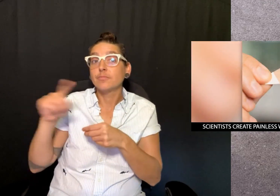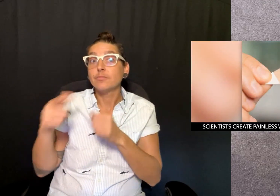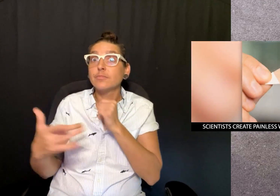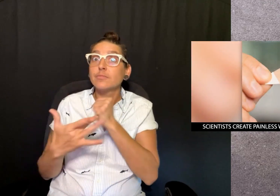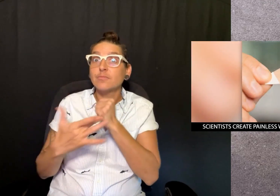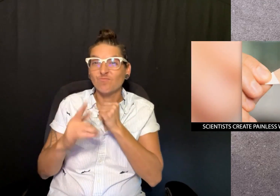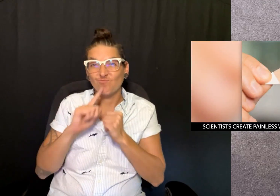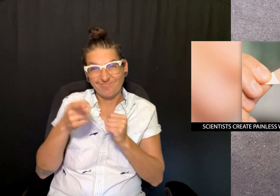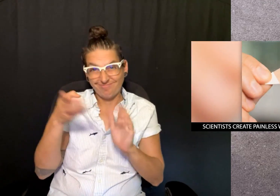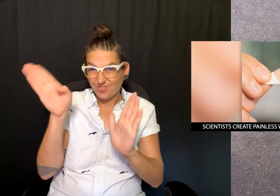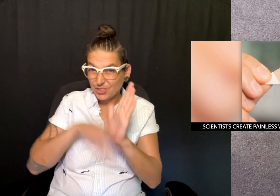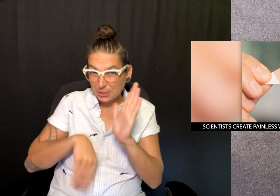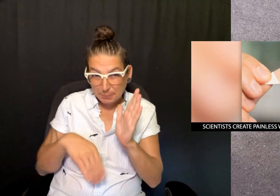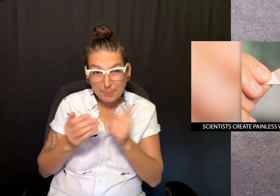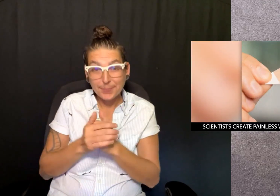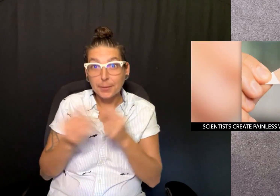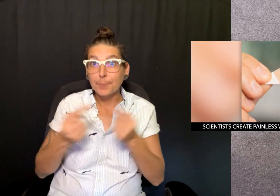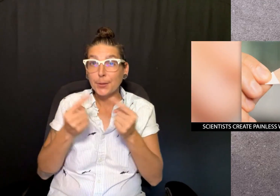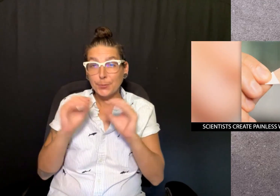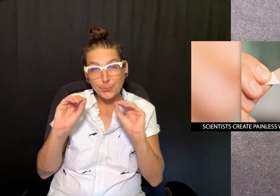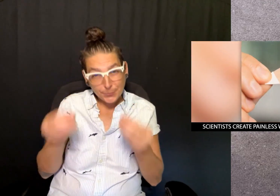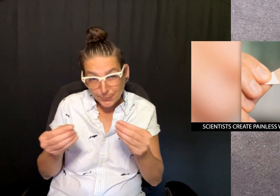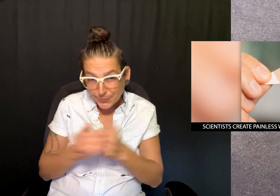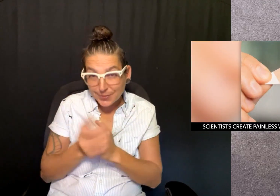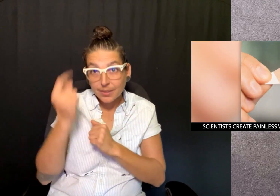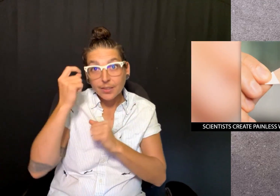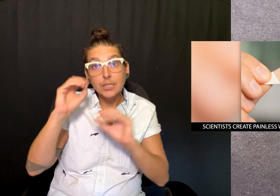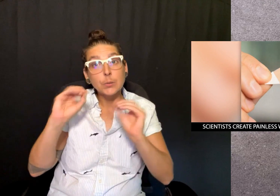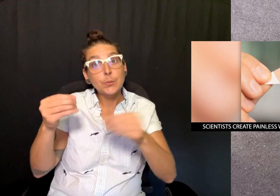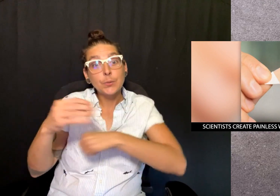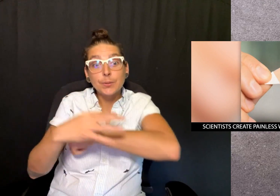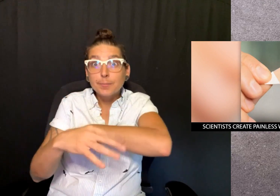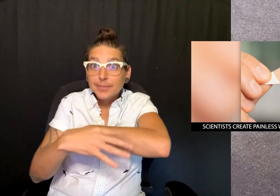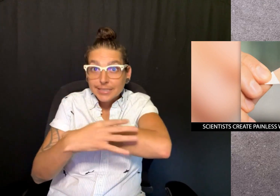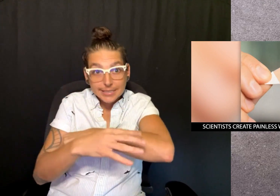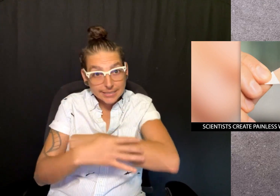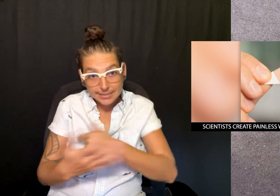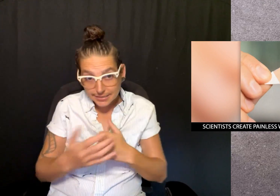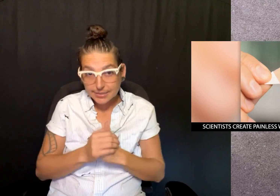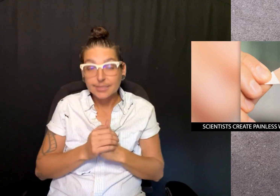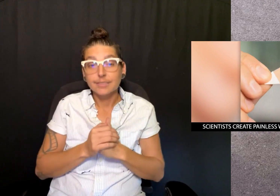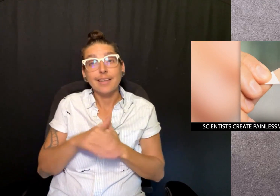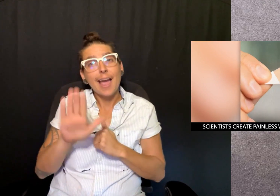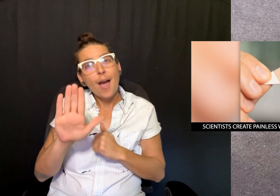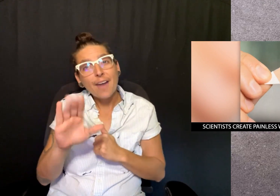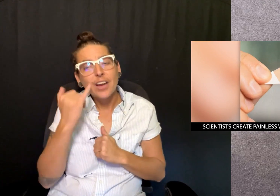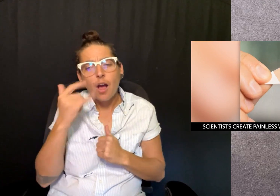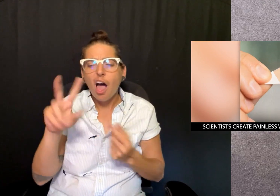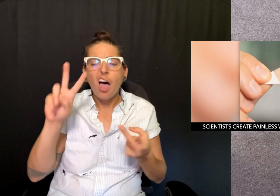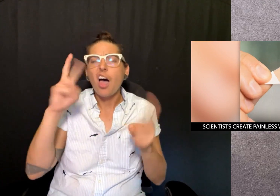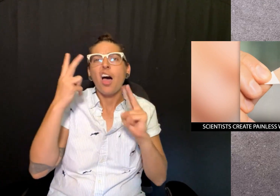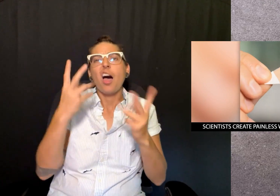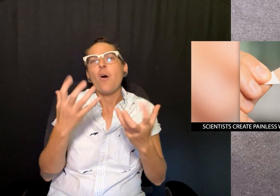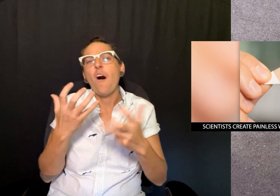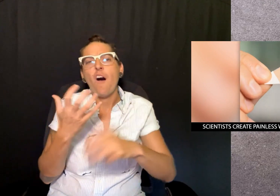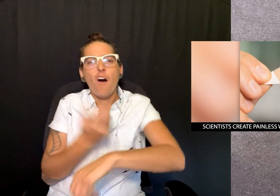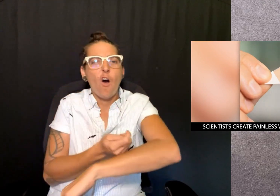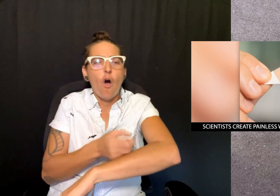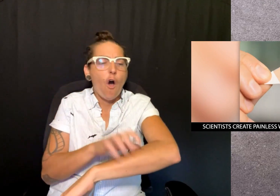is low cost painless and they say there is no bleeding however if you change your mind